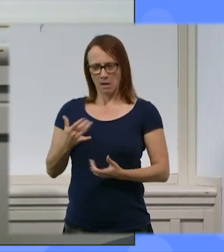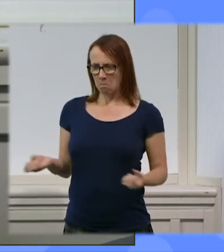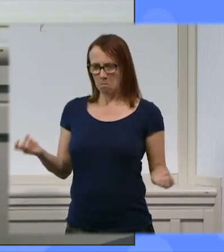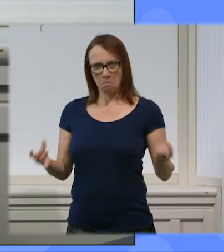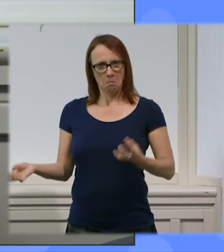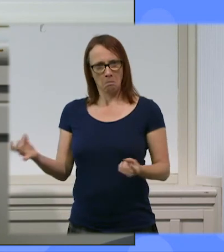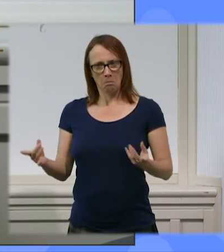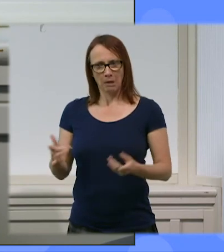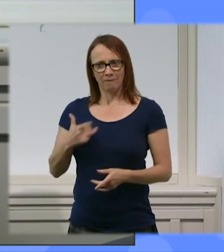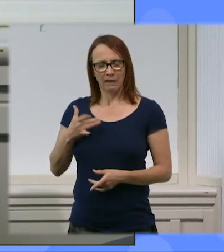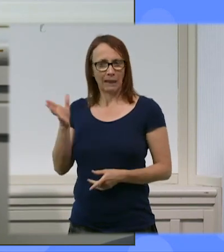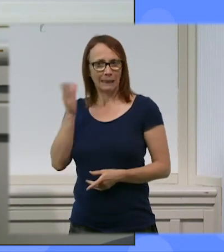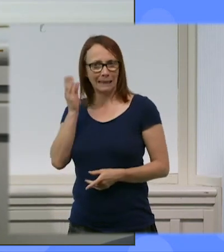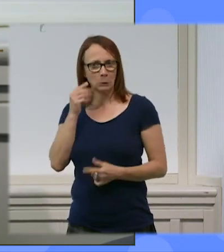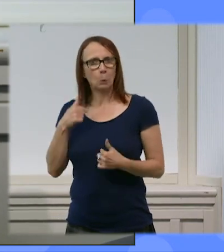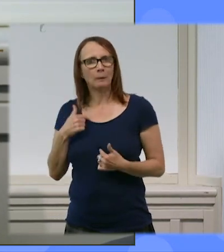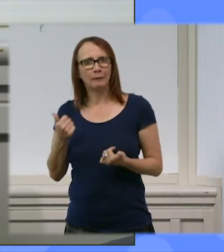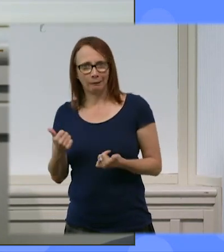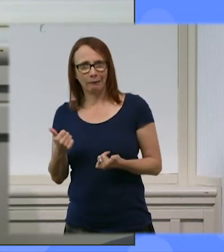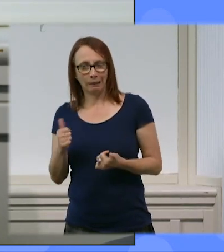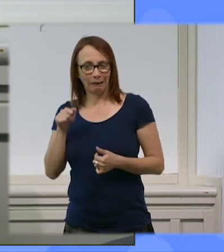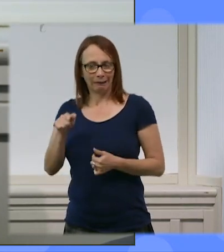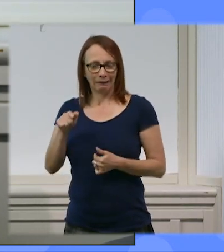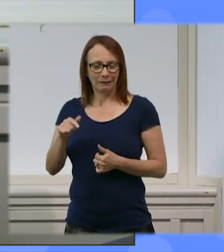they're listened to so to me a well-being economy is one that's got a